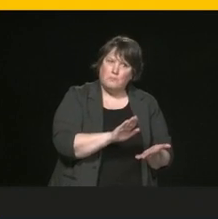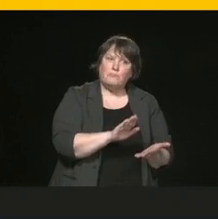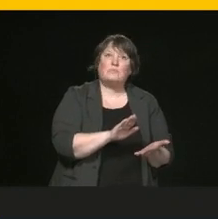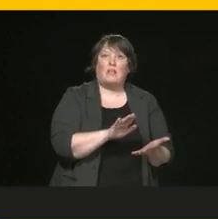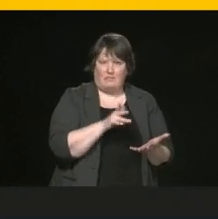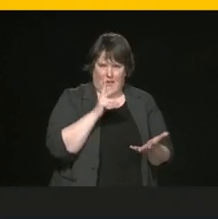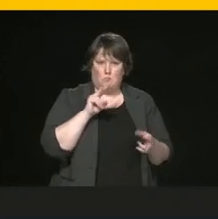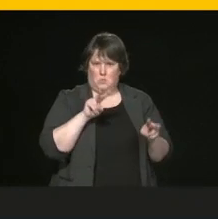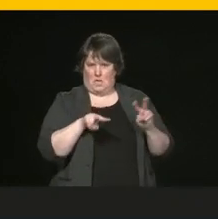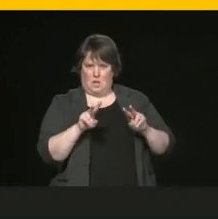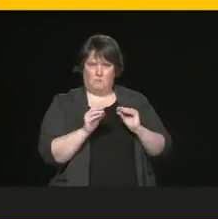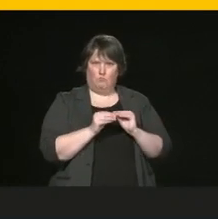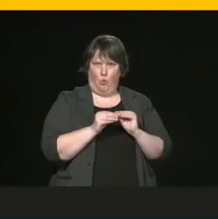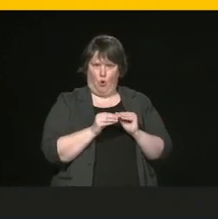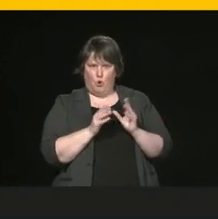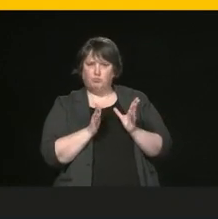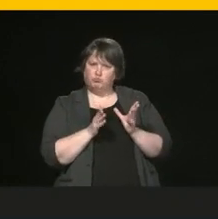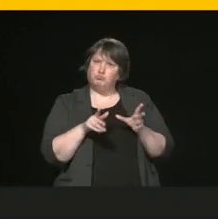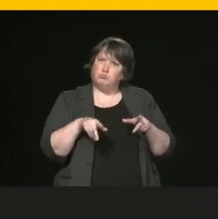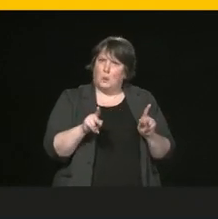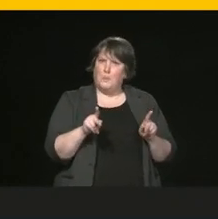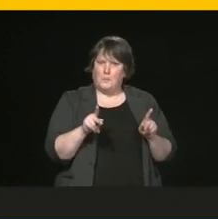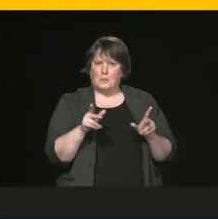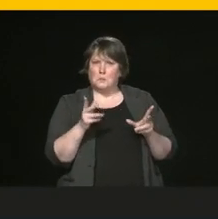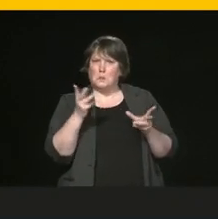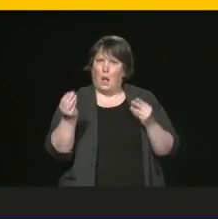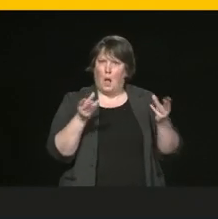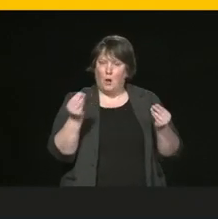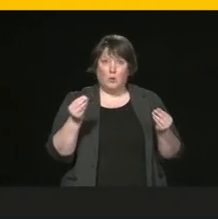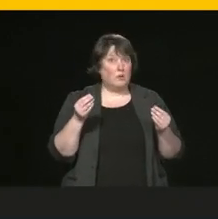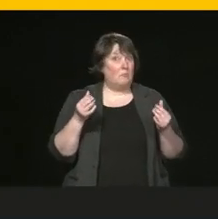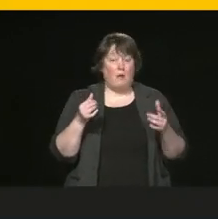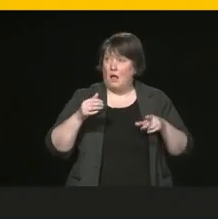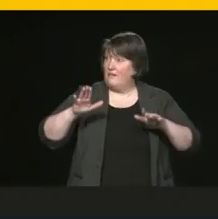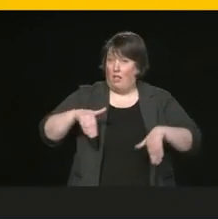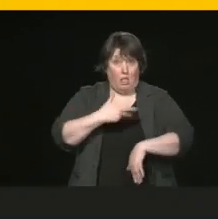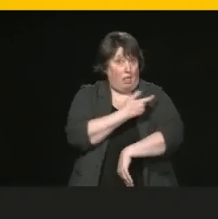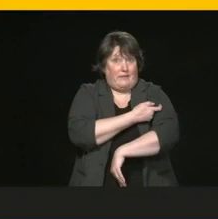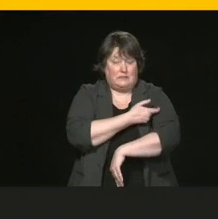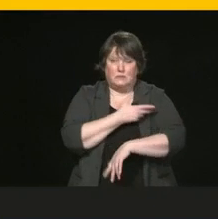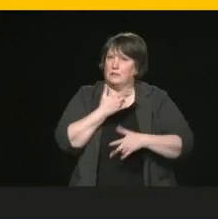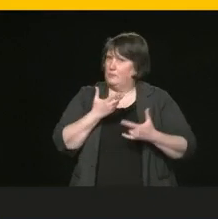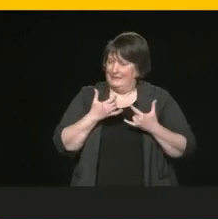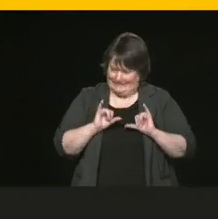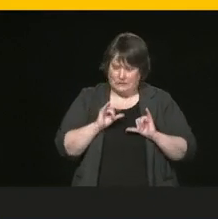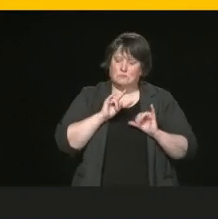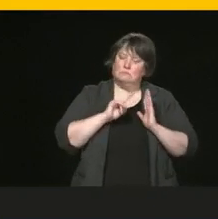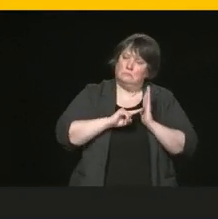BUT AT THE SAME TIME, WE KNOW THAT AS LONG AS THERE IS NO